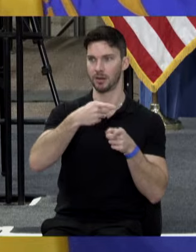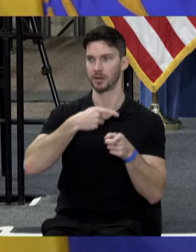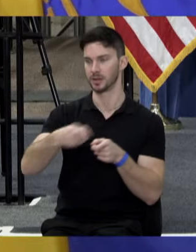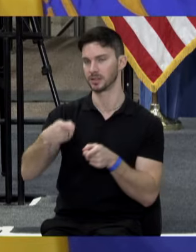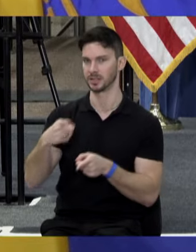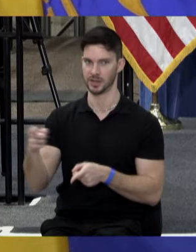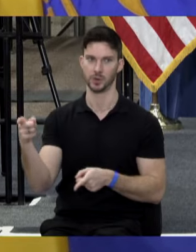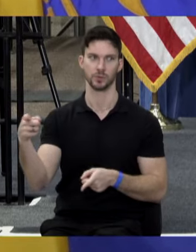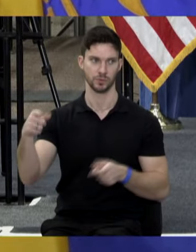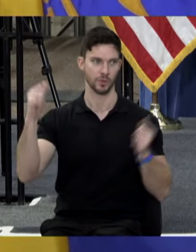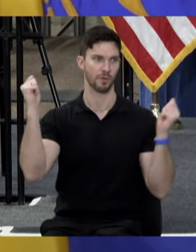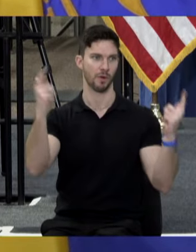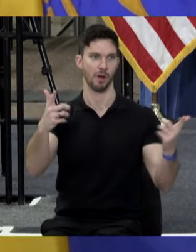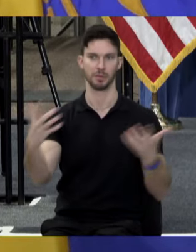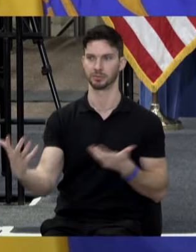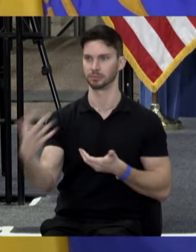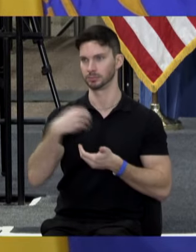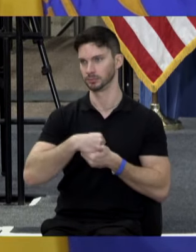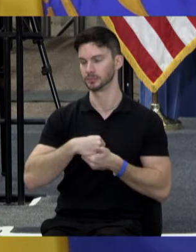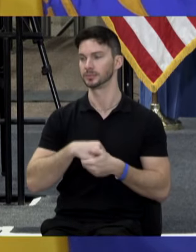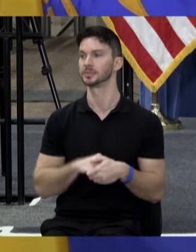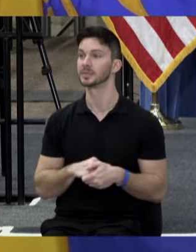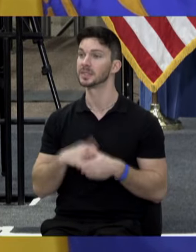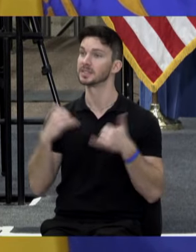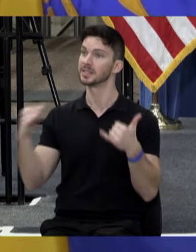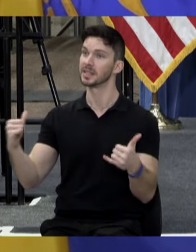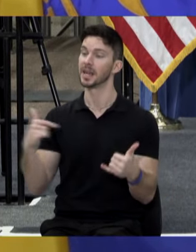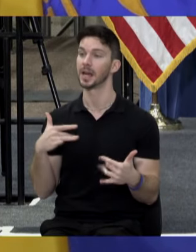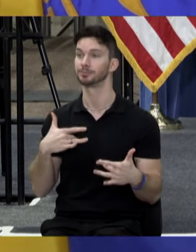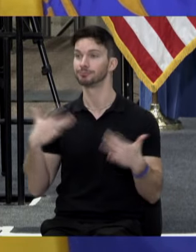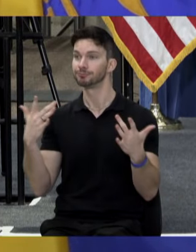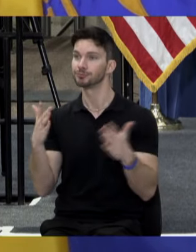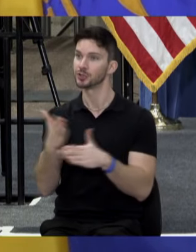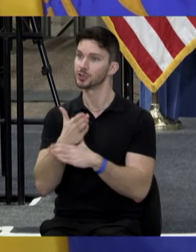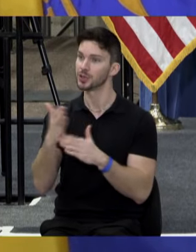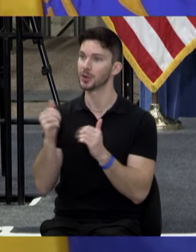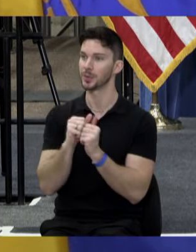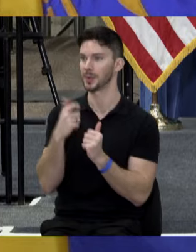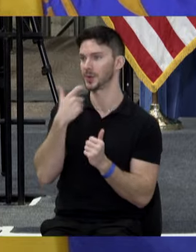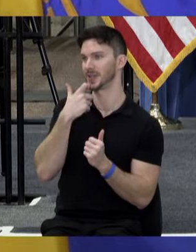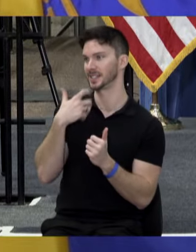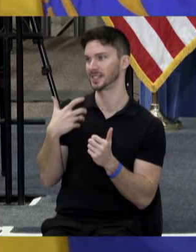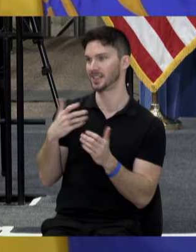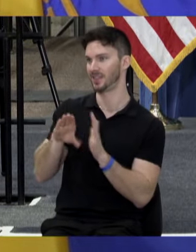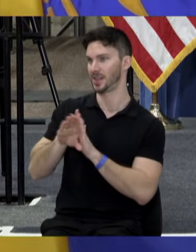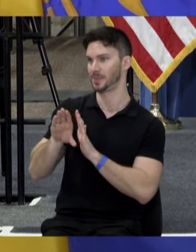Today, I'm pleased to share with you our latest development. We're launching a new on-demand